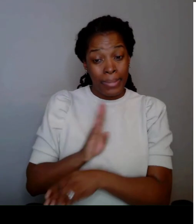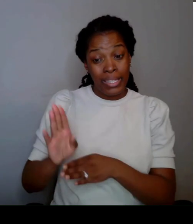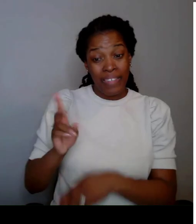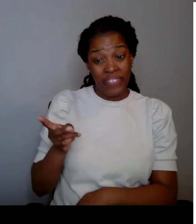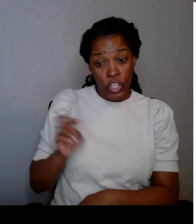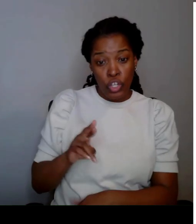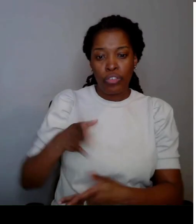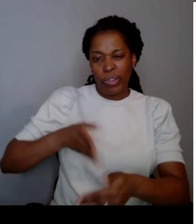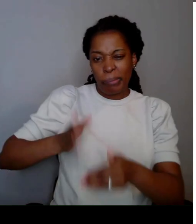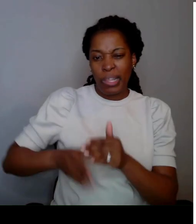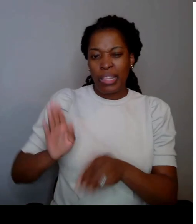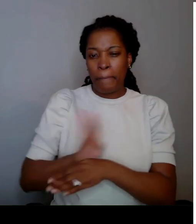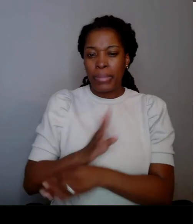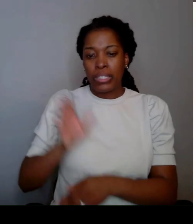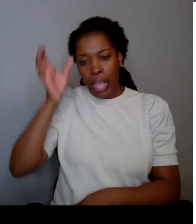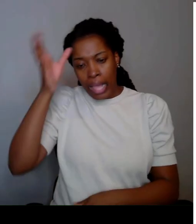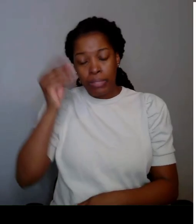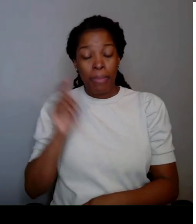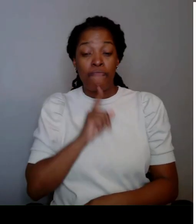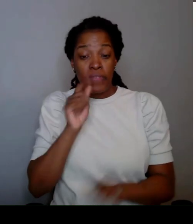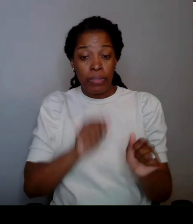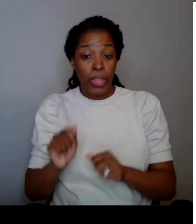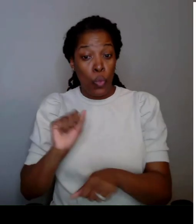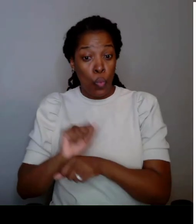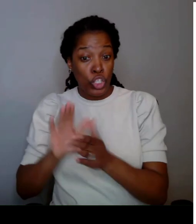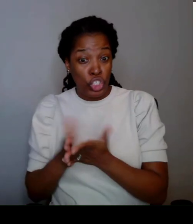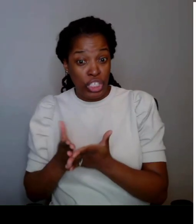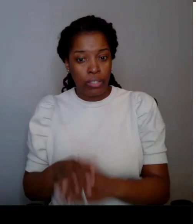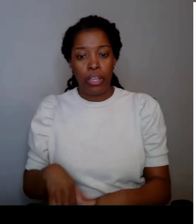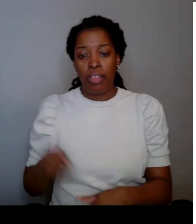After reviewing the feasibility thumbs up tool with their VR counselor,